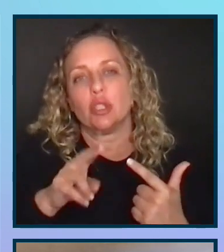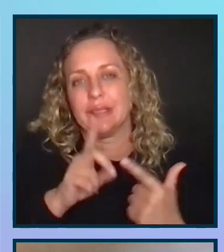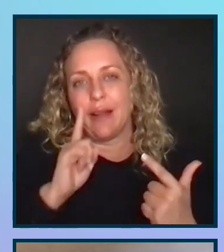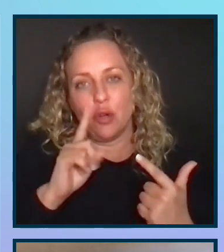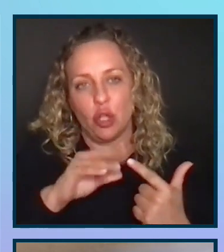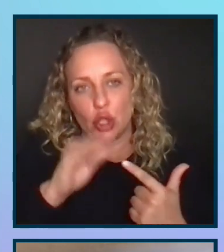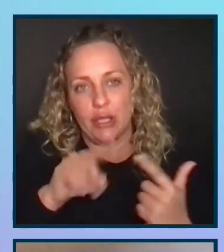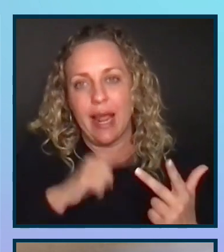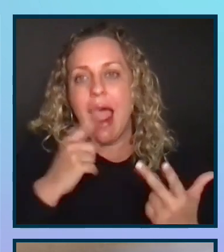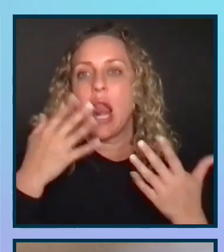and Inclusive Design.